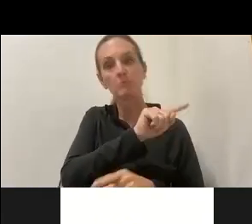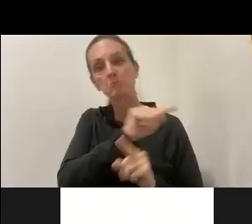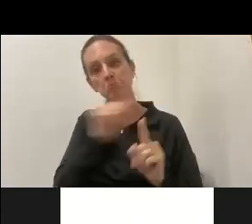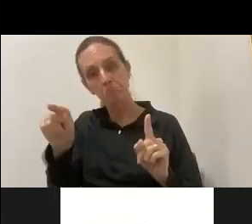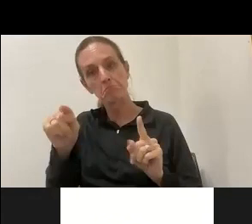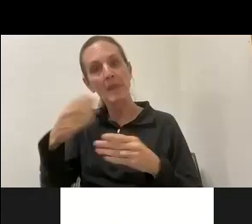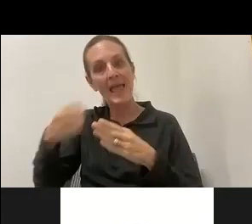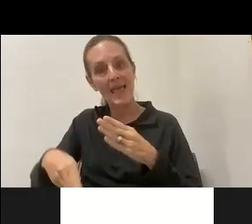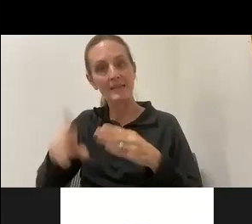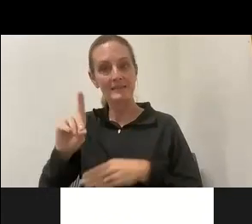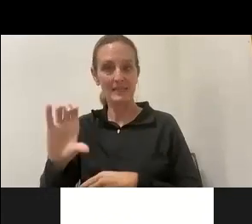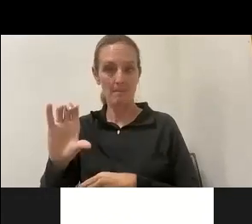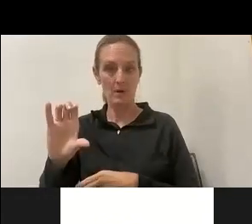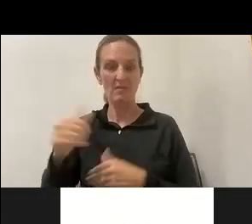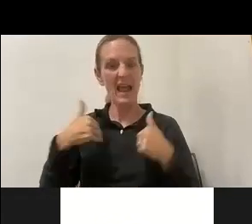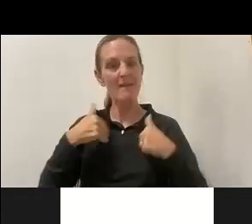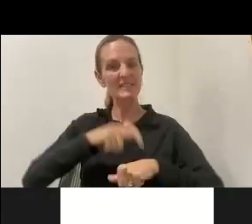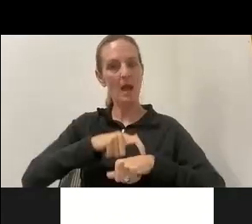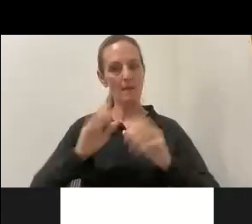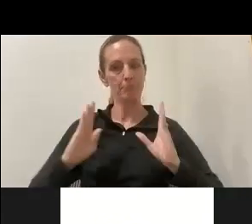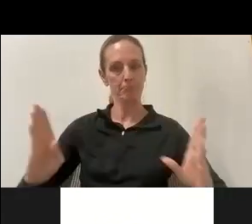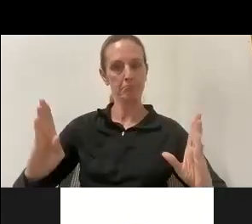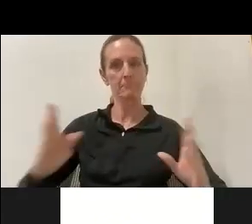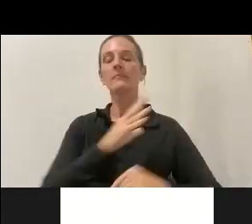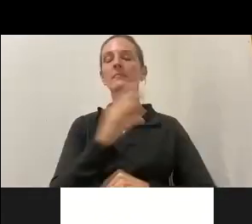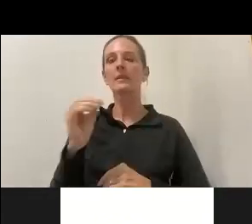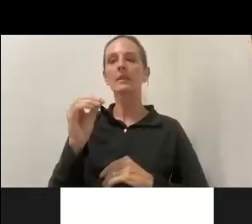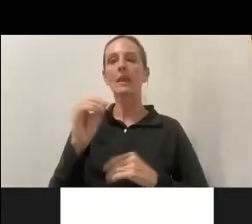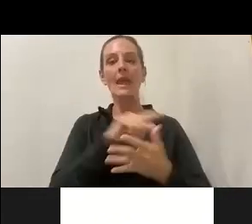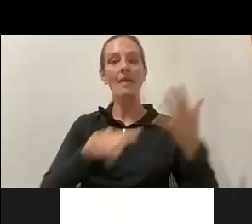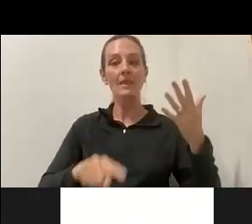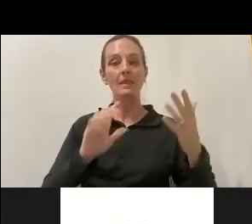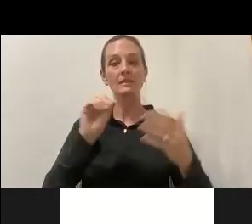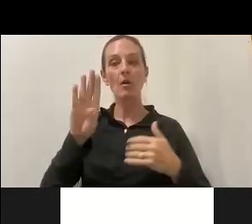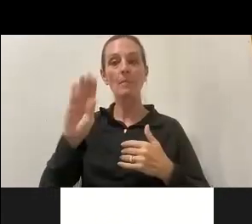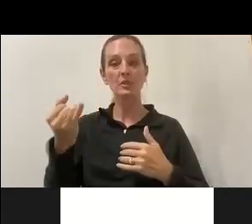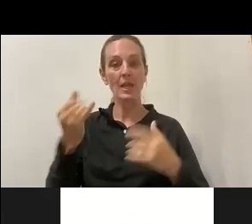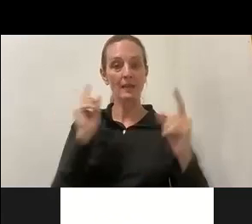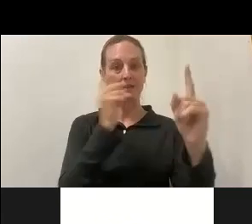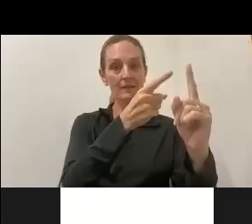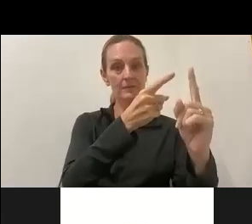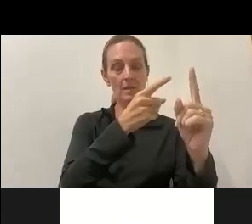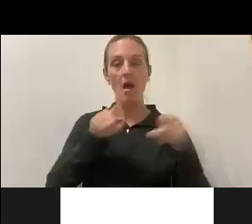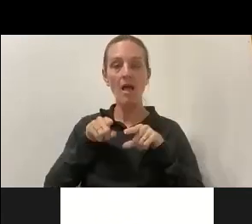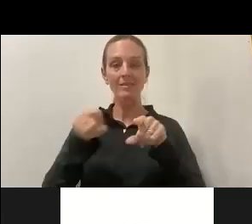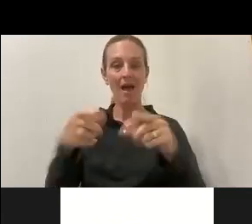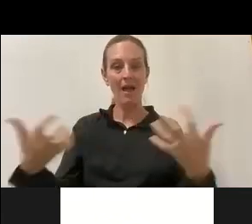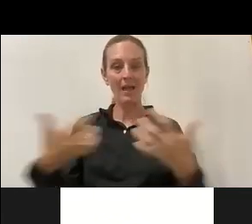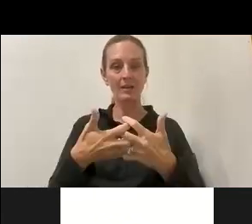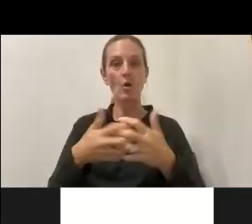The next thing is you need to make sure that these objectives that you’re putting into your proposal align with your funder's. So one of the things that I often do,